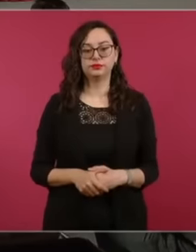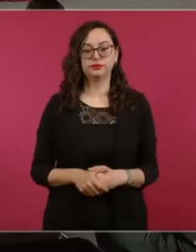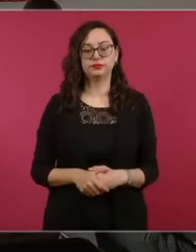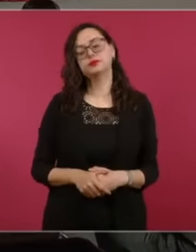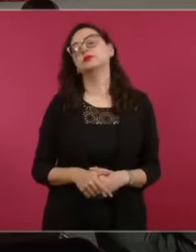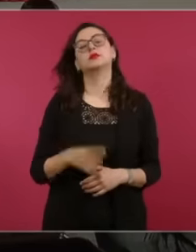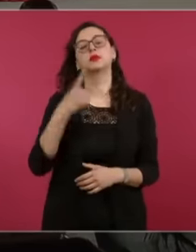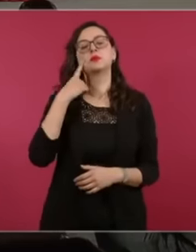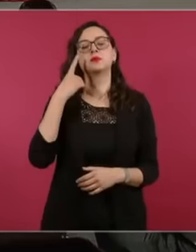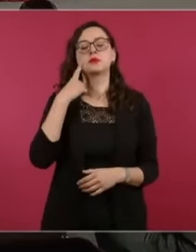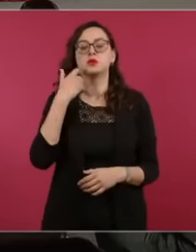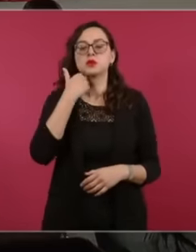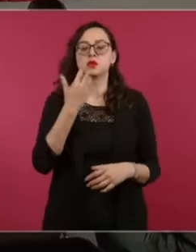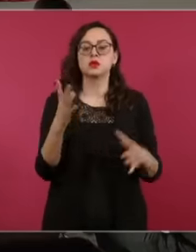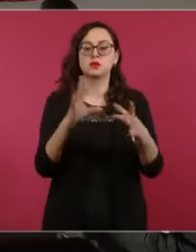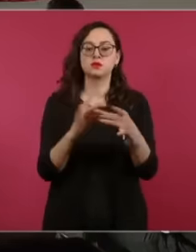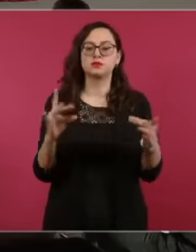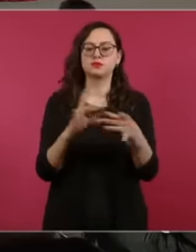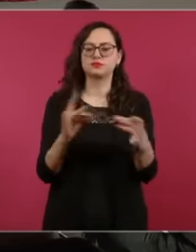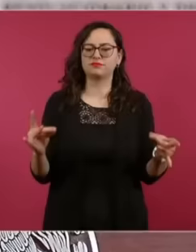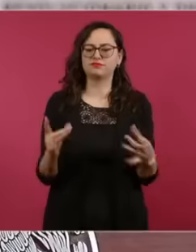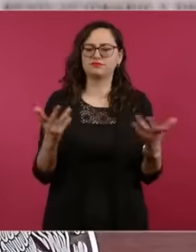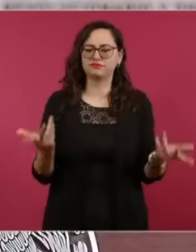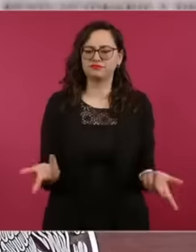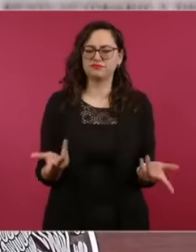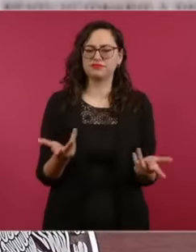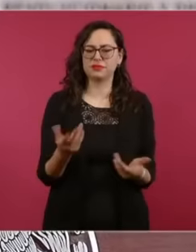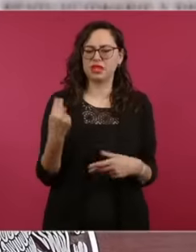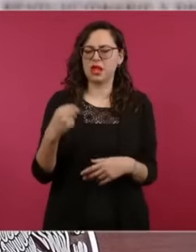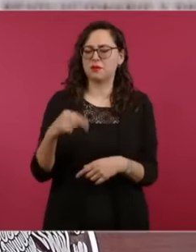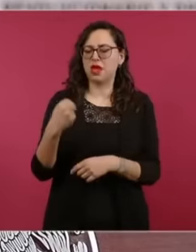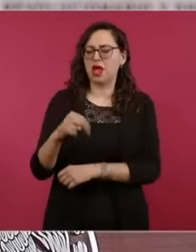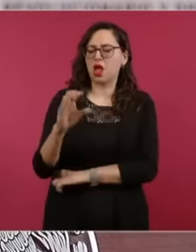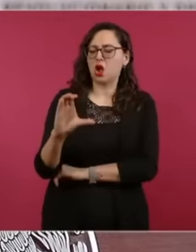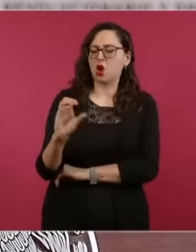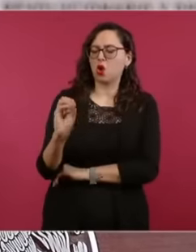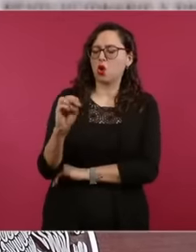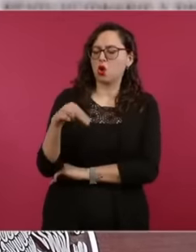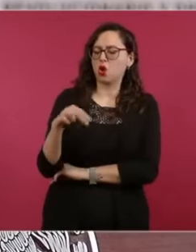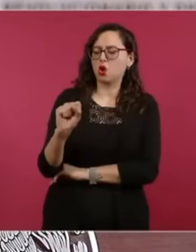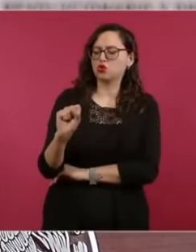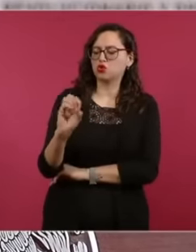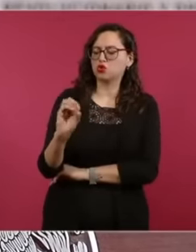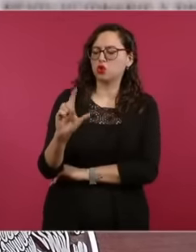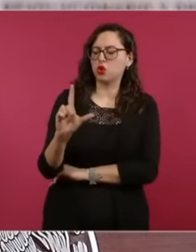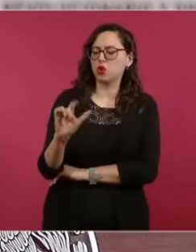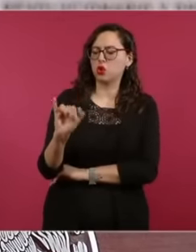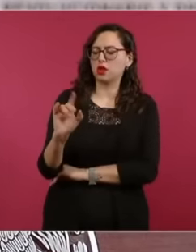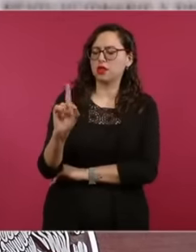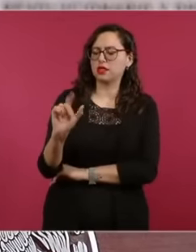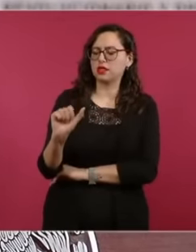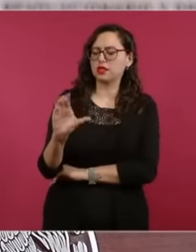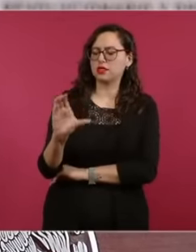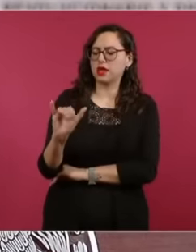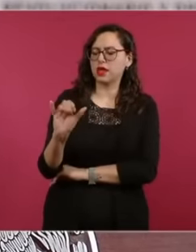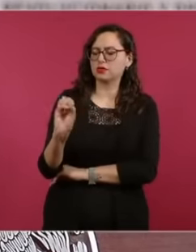fiscal consolidation consists of, which is the main issue of the audits that have